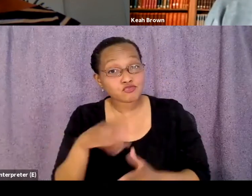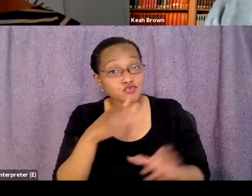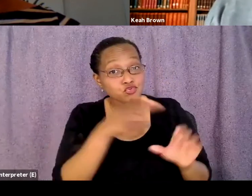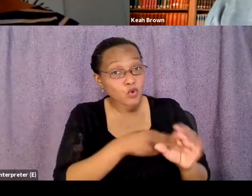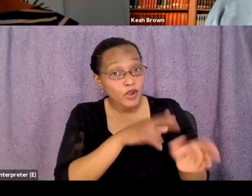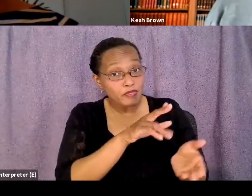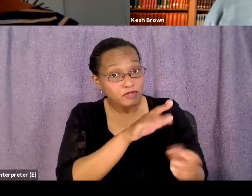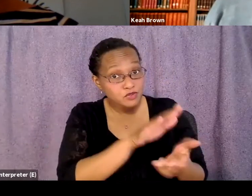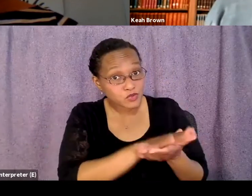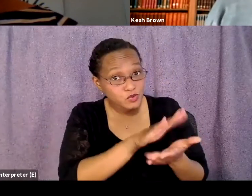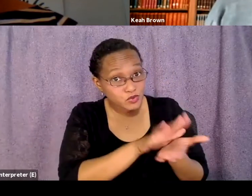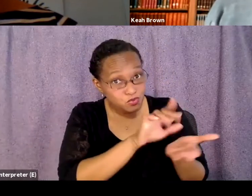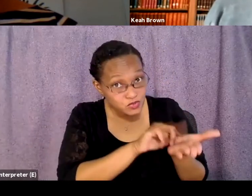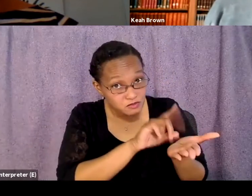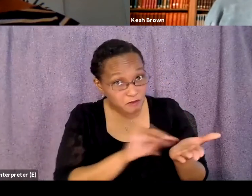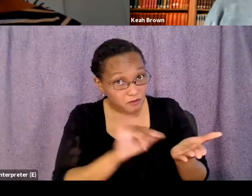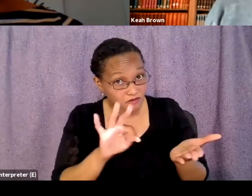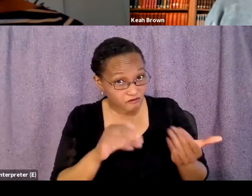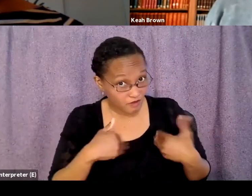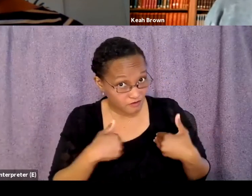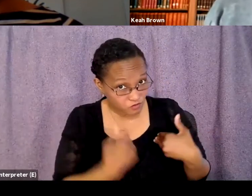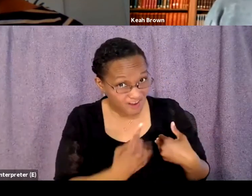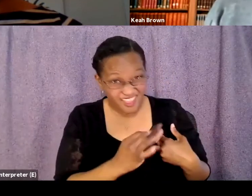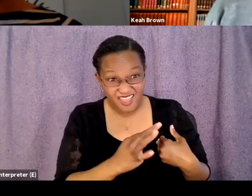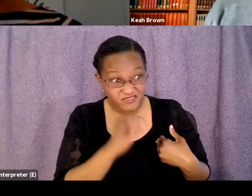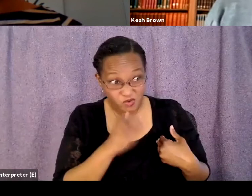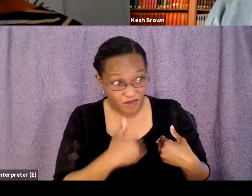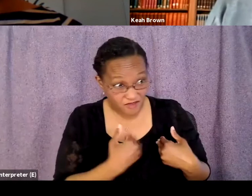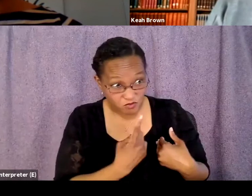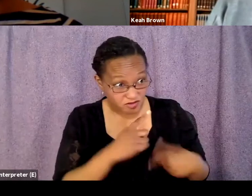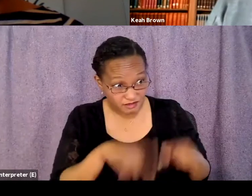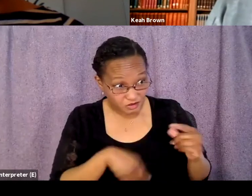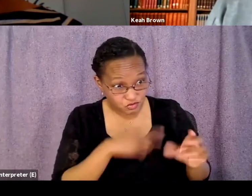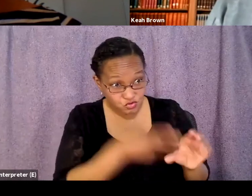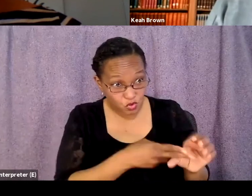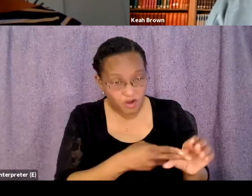Keah Brown: If you don't start writing now don't wait until after college, if you if